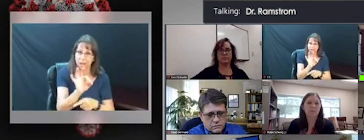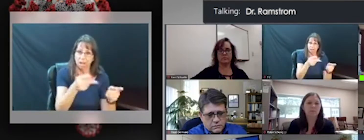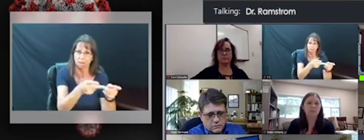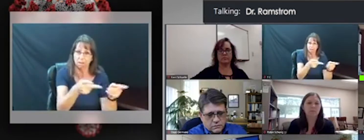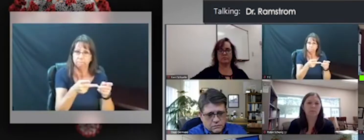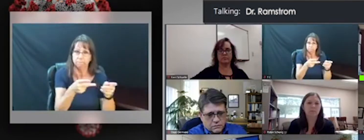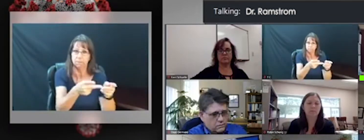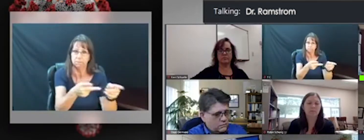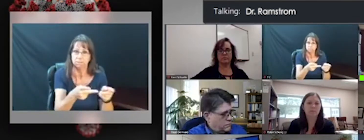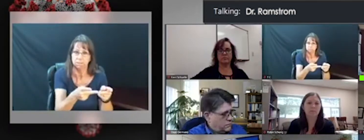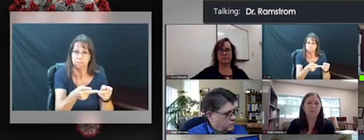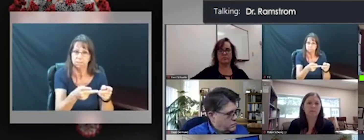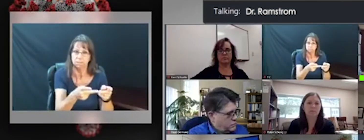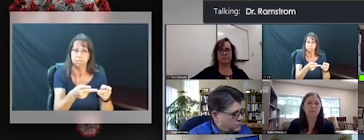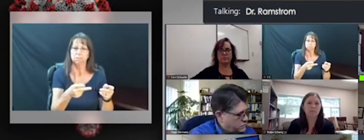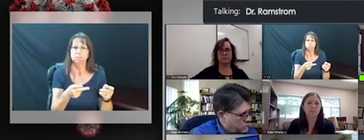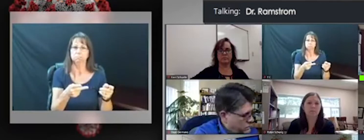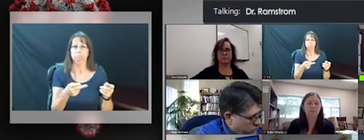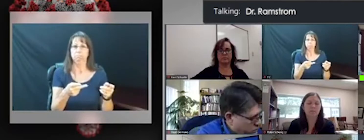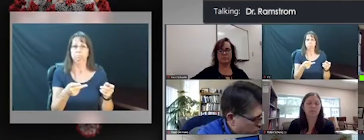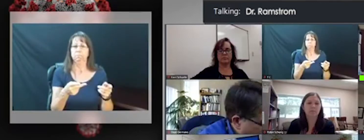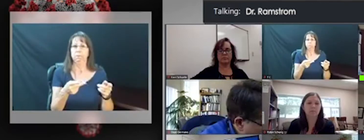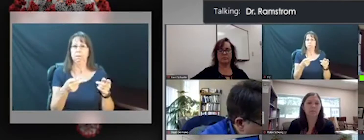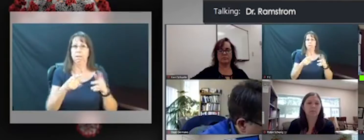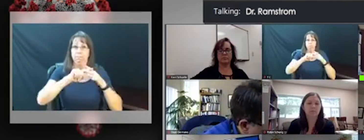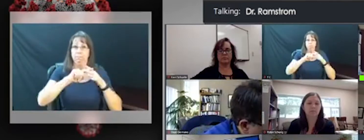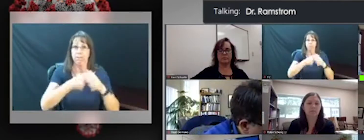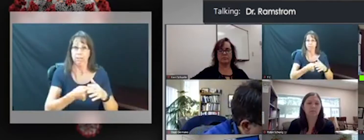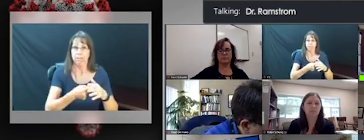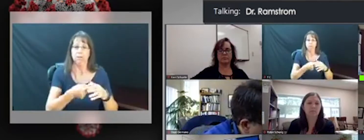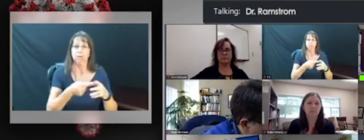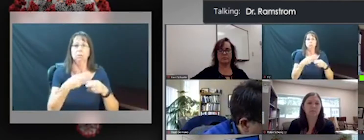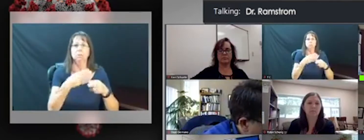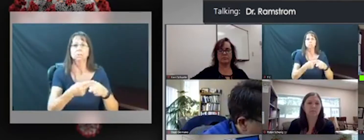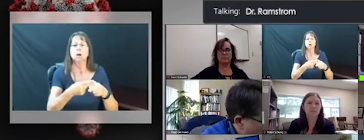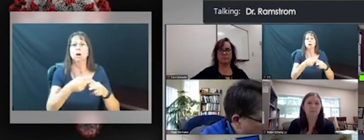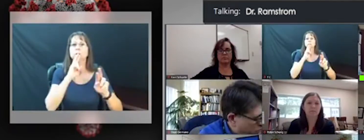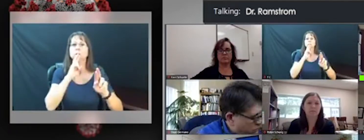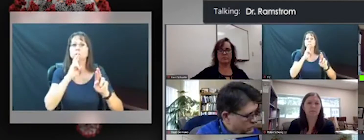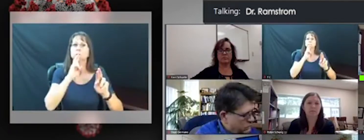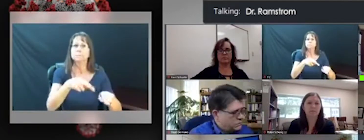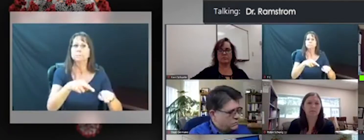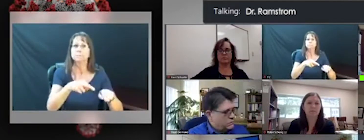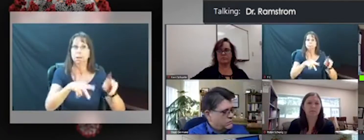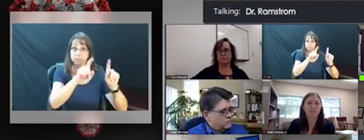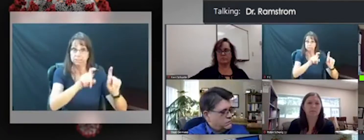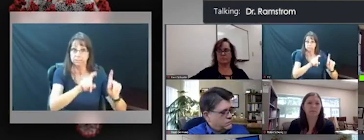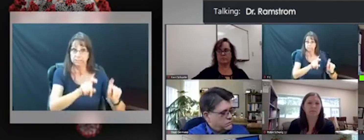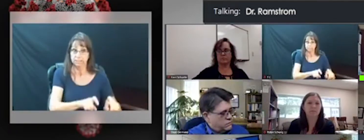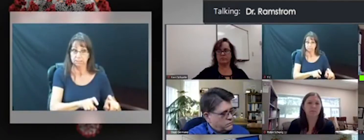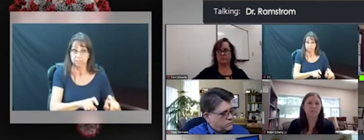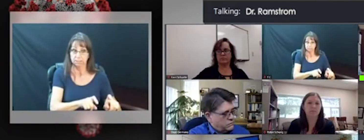testing where they're doing more testing so that they can identify asymptomatic individuals that